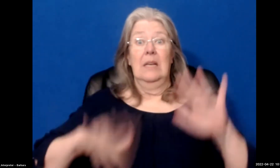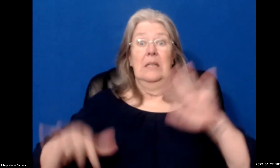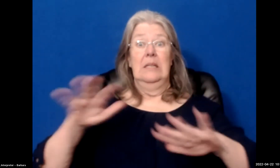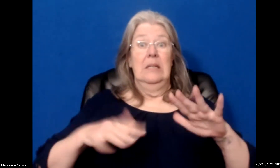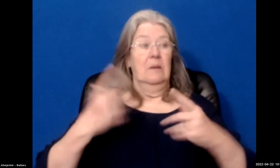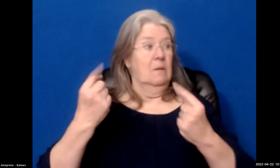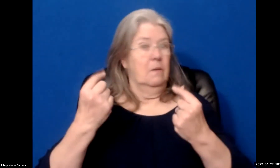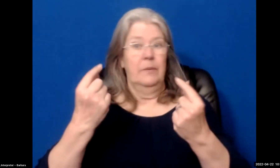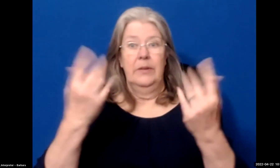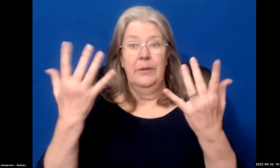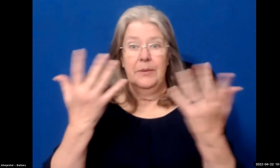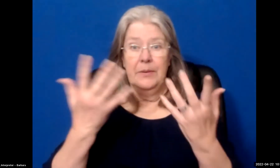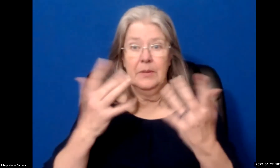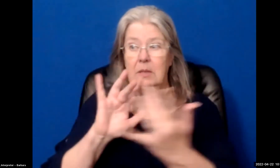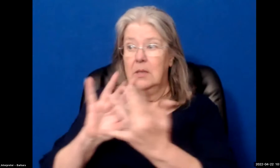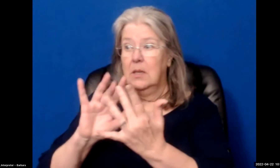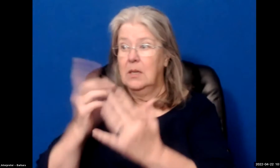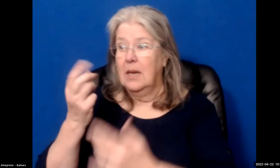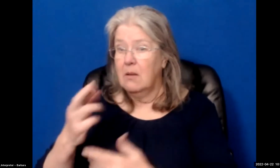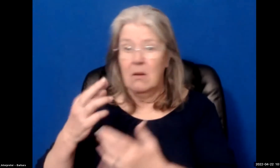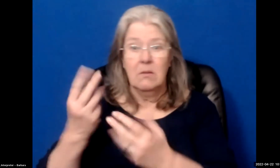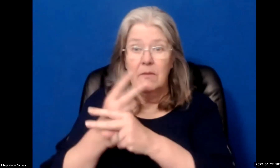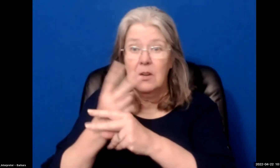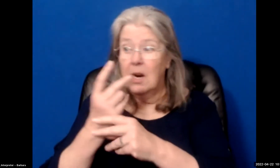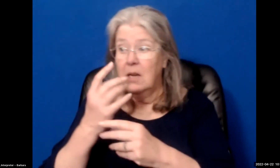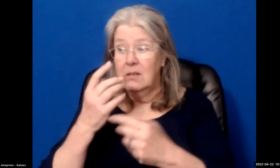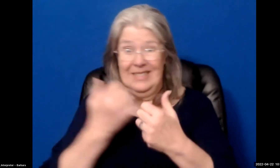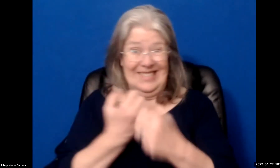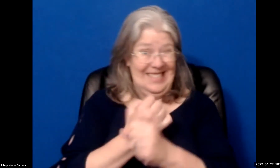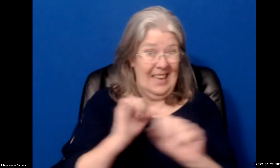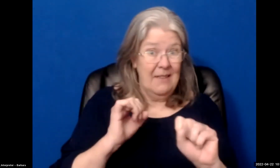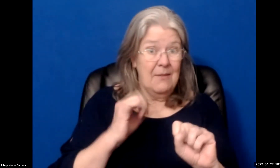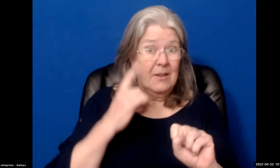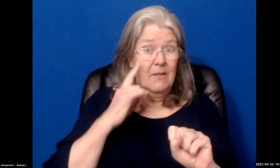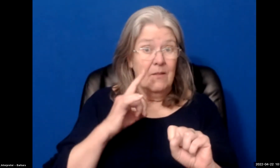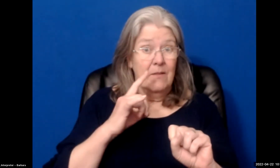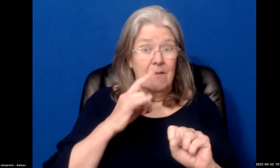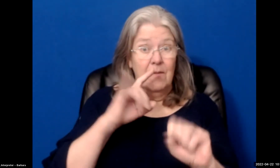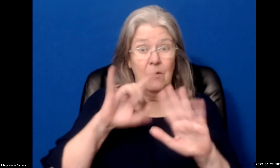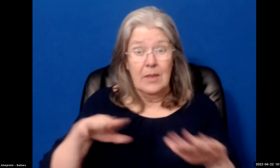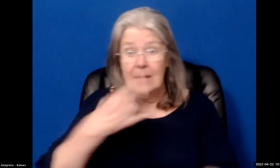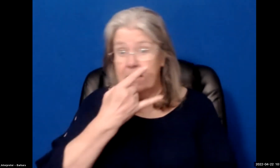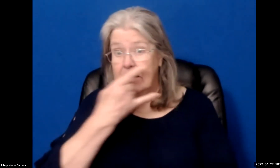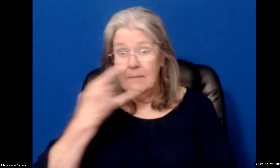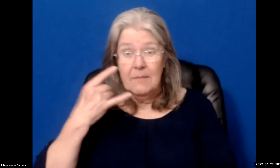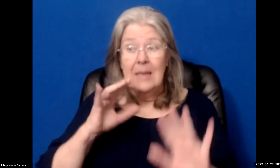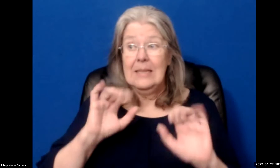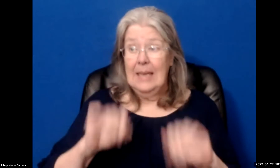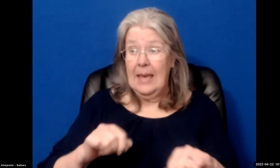you know, contact our doctors, figure out if it would be safe for them just to wear their masks.